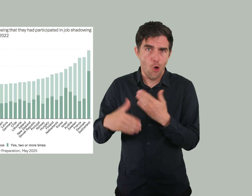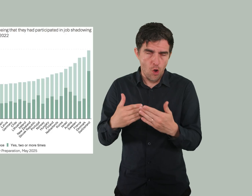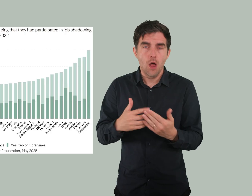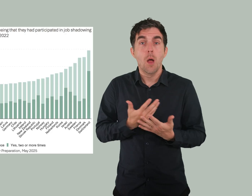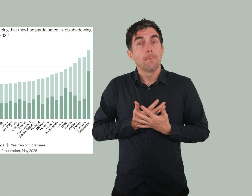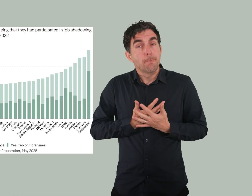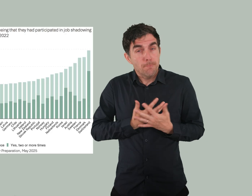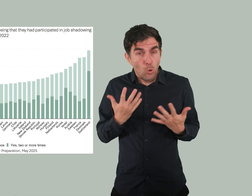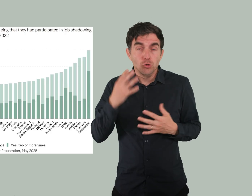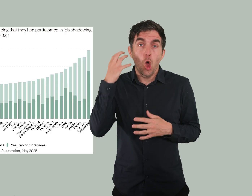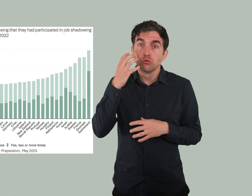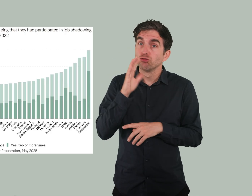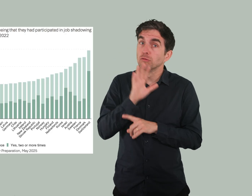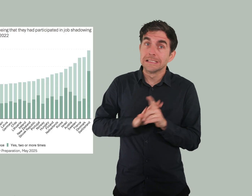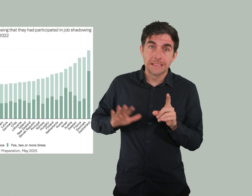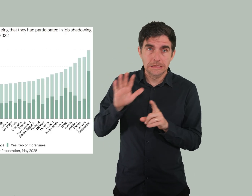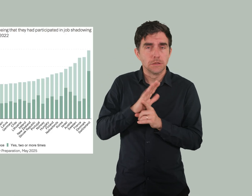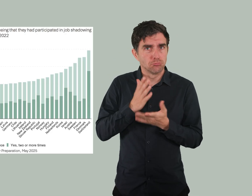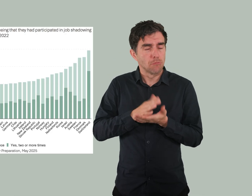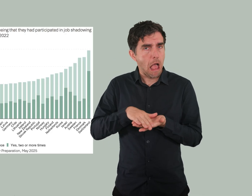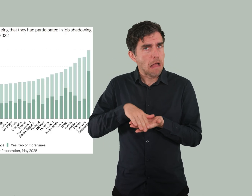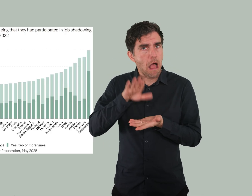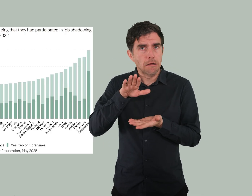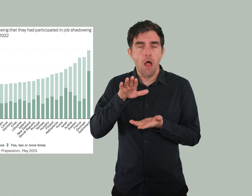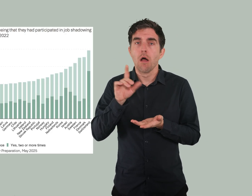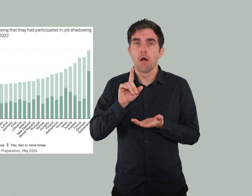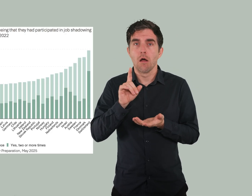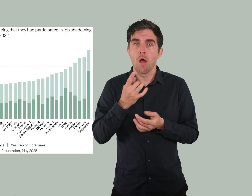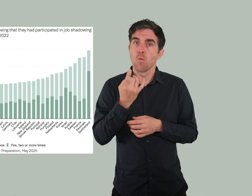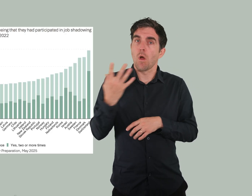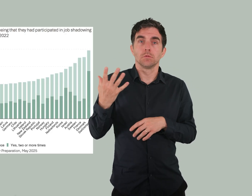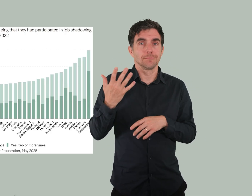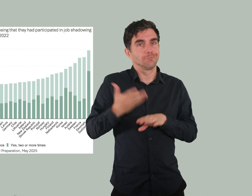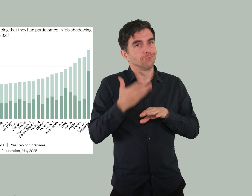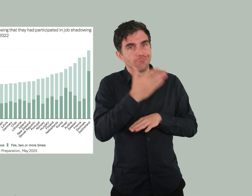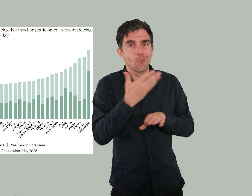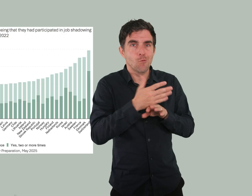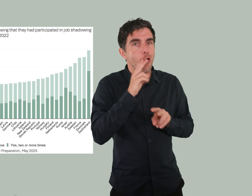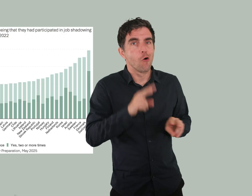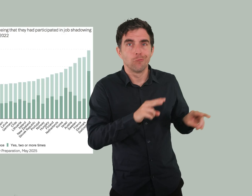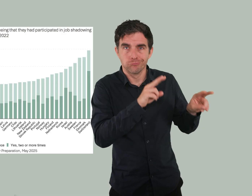Most countries show higher single-visit than multiple-visit participation,